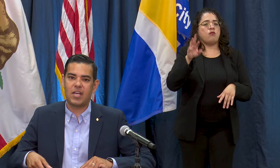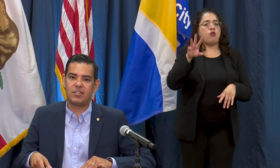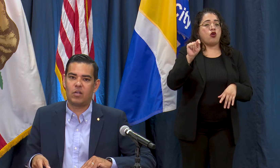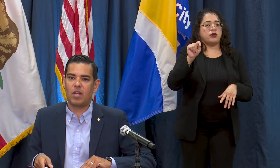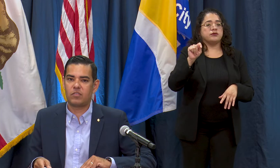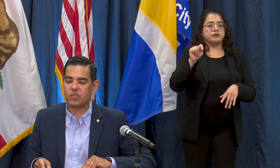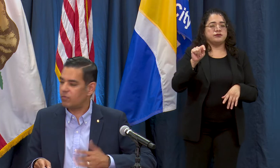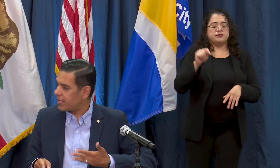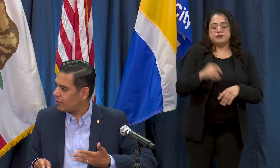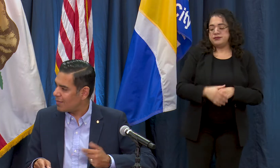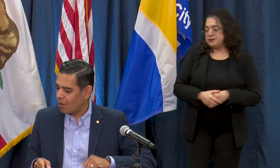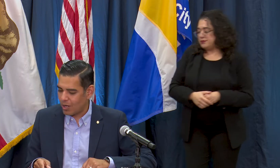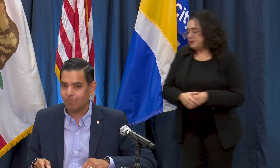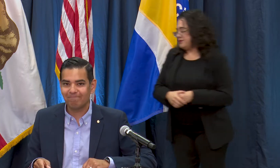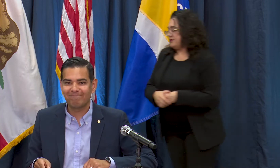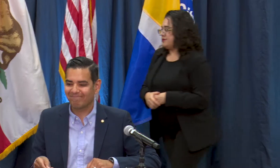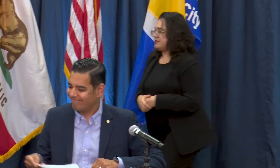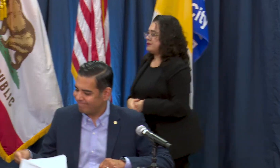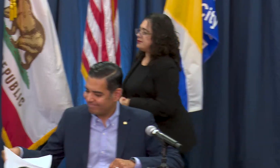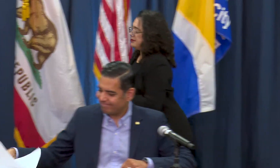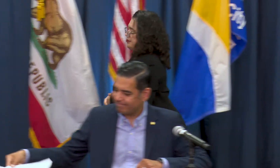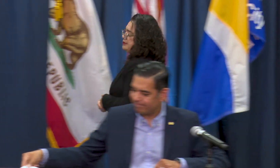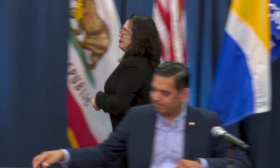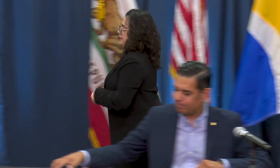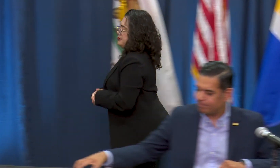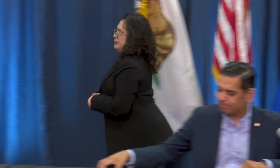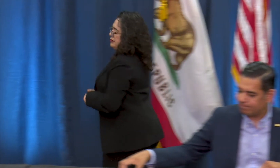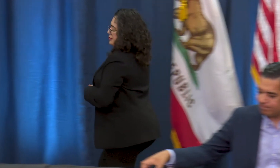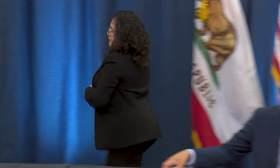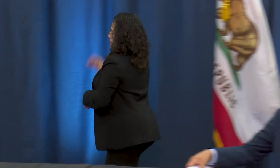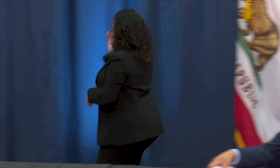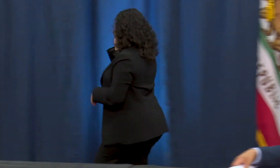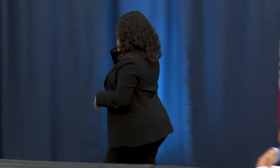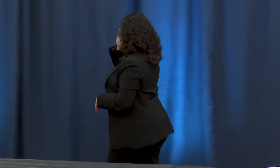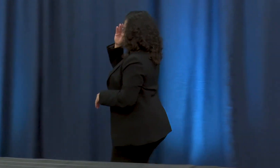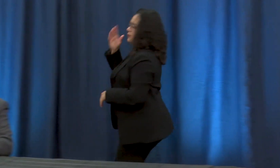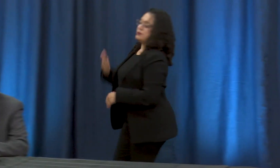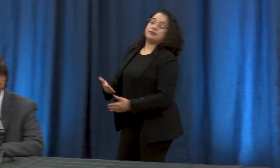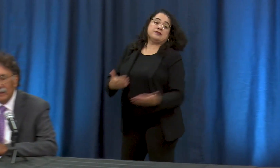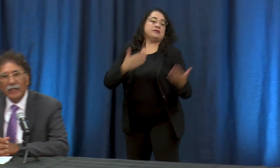COVID-19 crisis so thank you and Mario. Well thank you Mayor Garcia and good